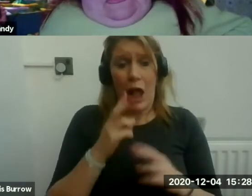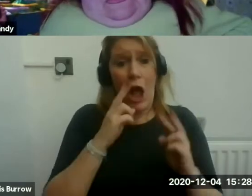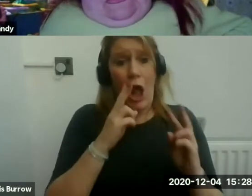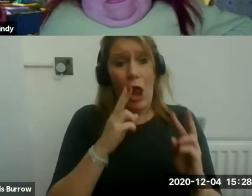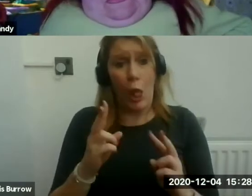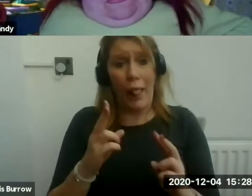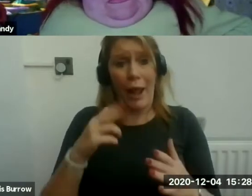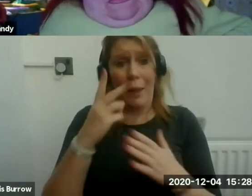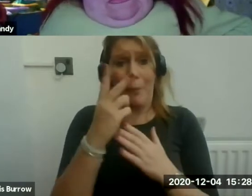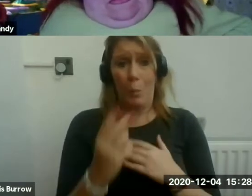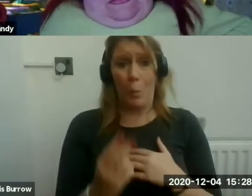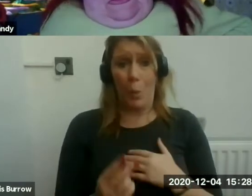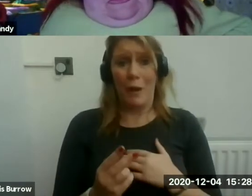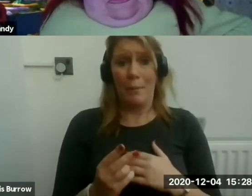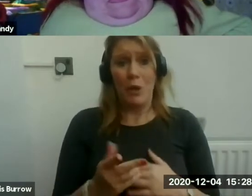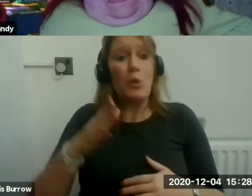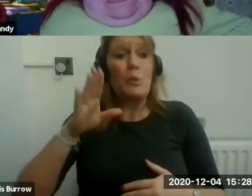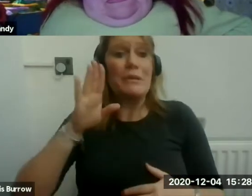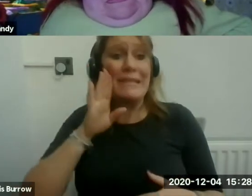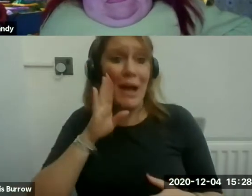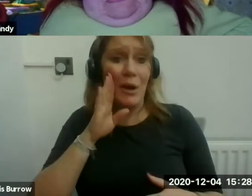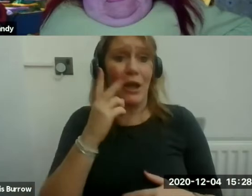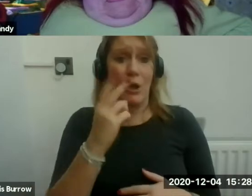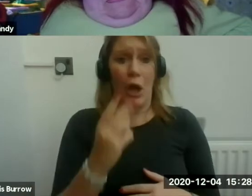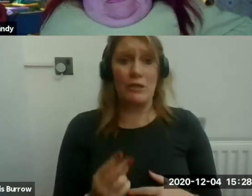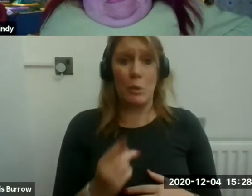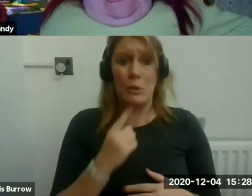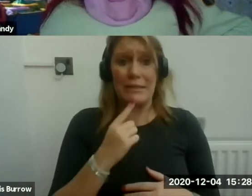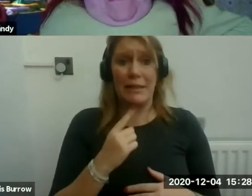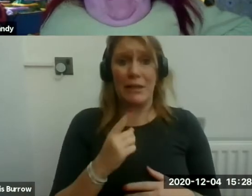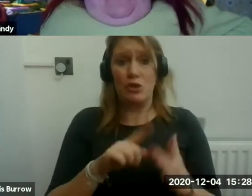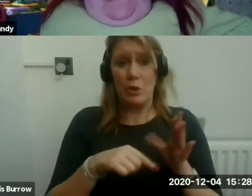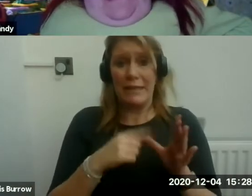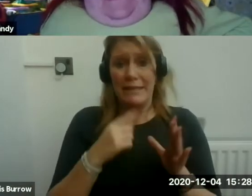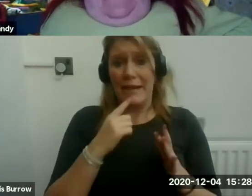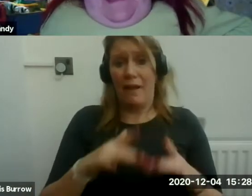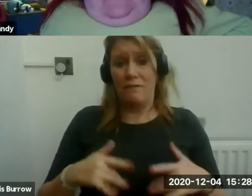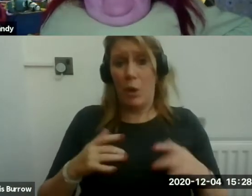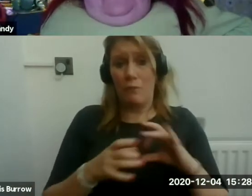I think you've lost me.